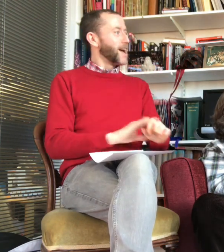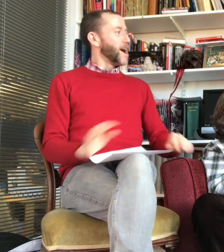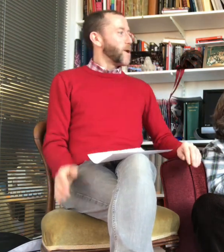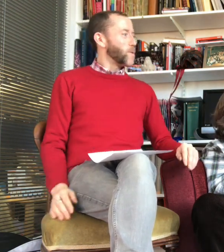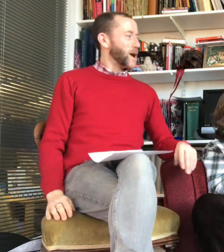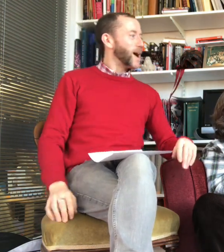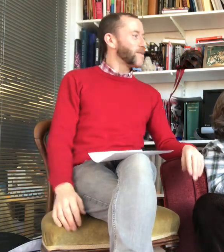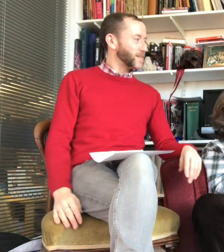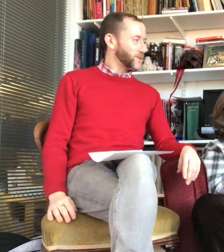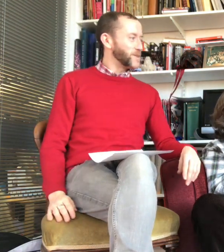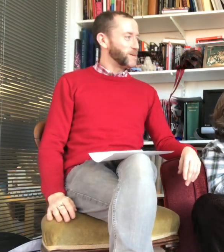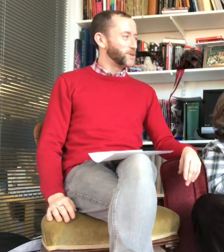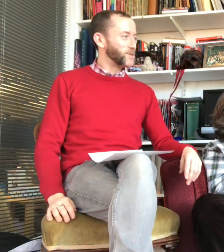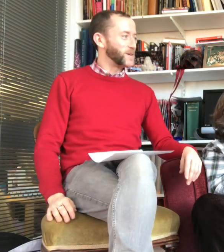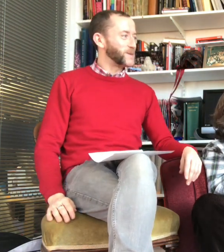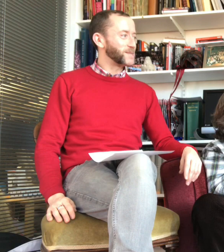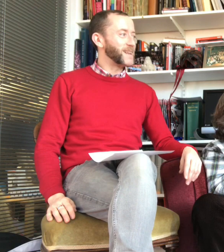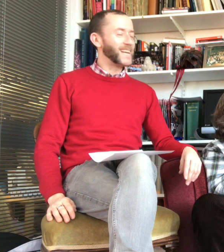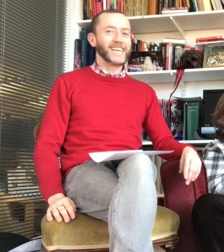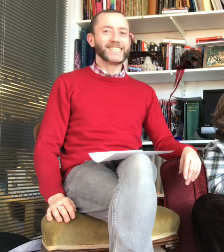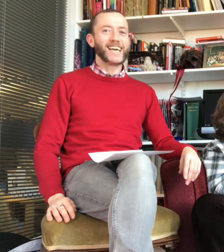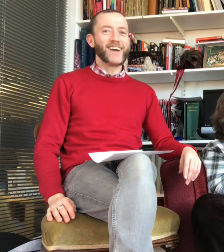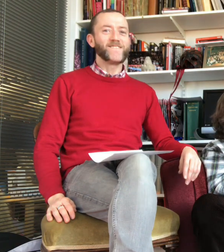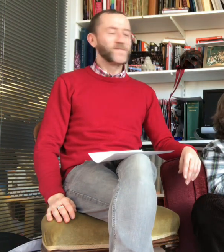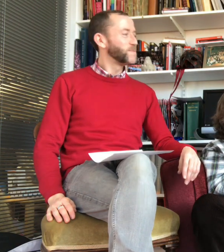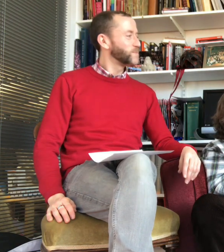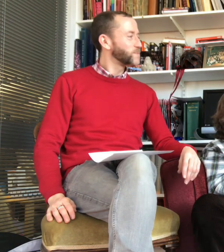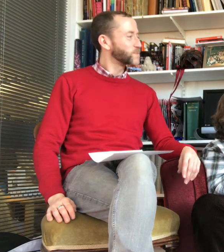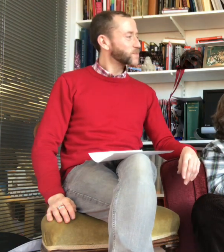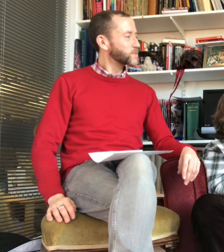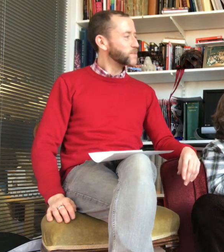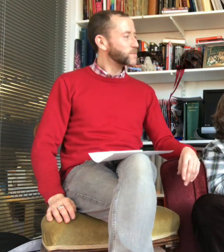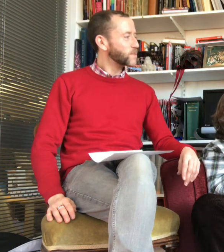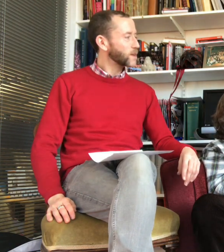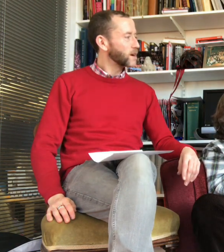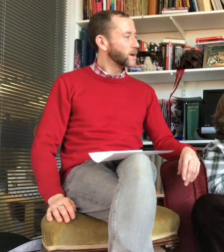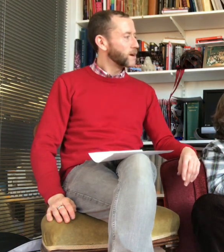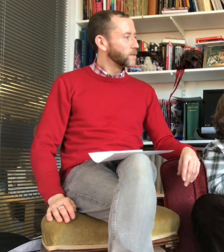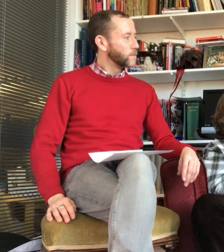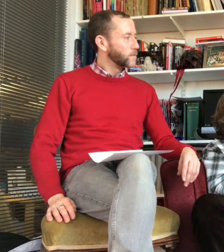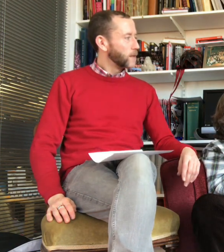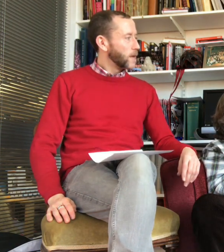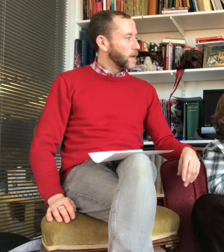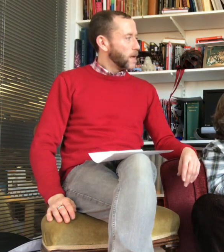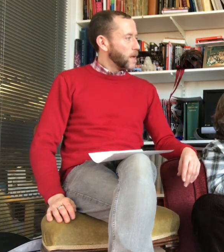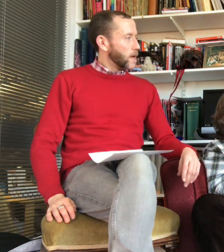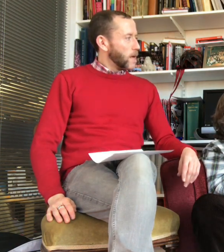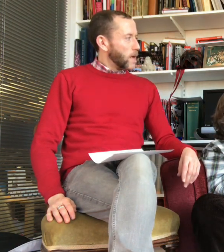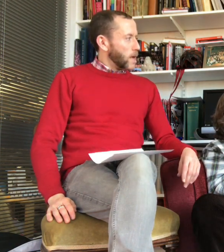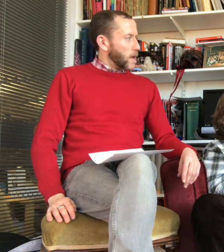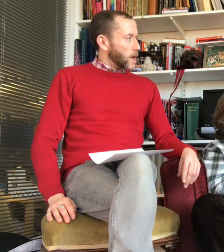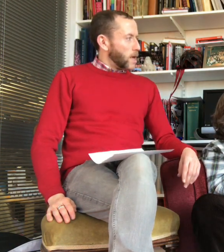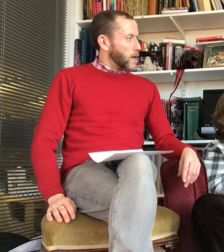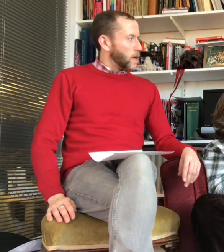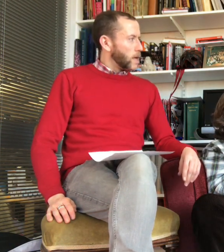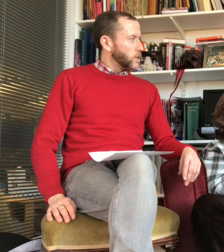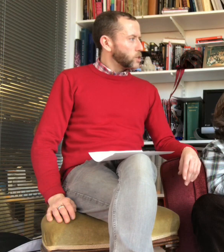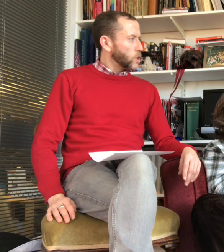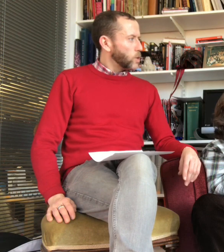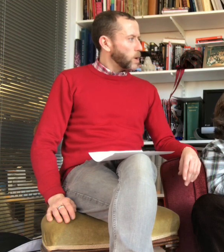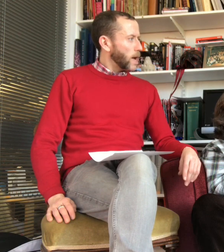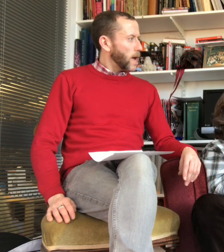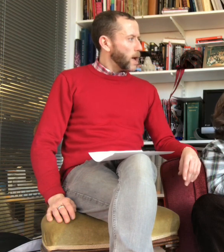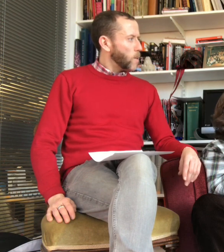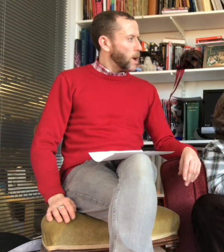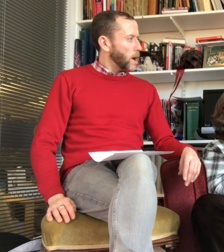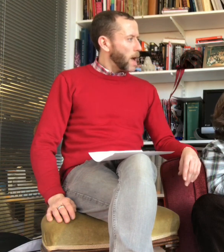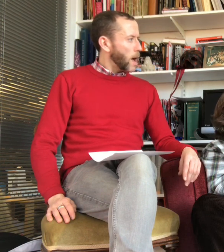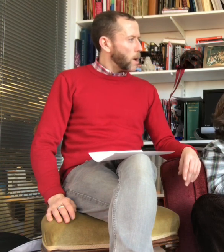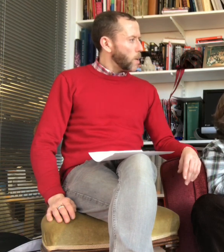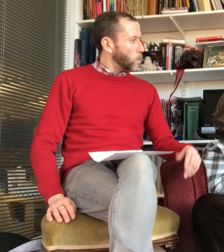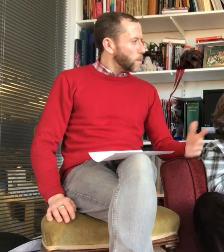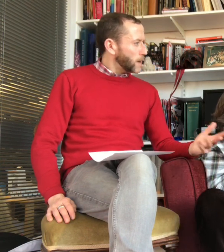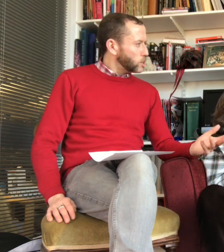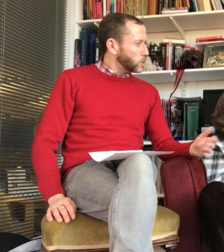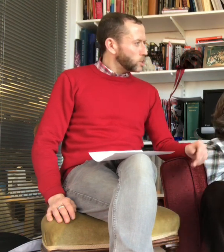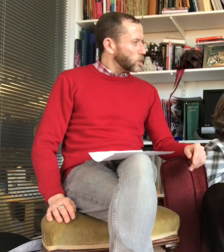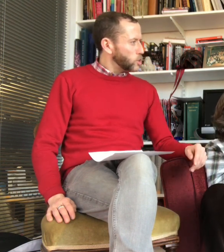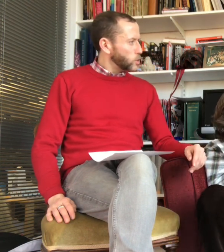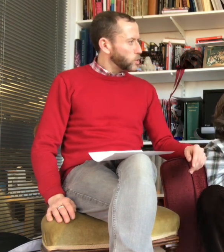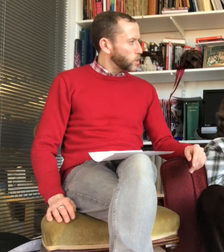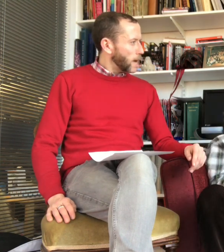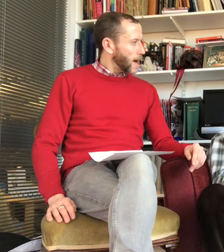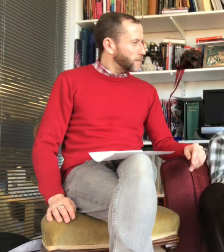Wow, that's a really good way to explain it, yeah. So what made you decide to have